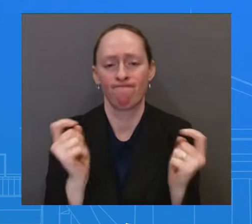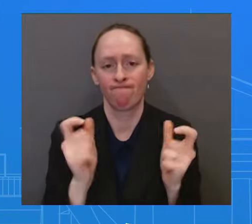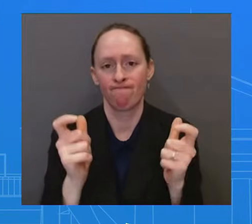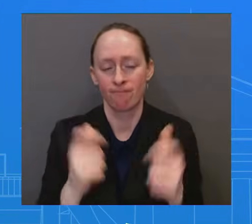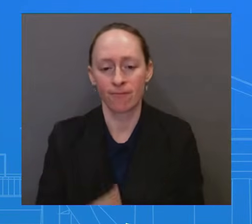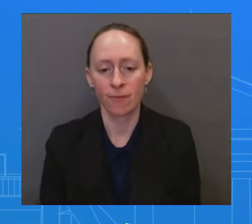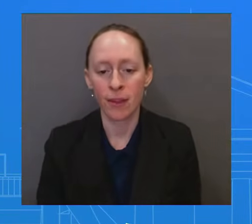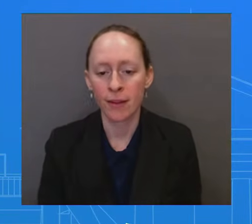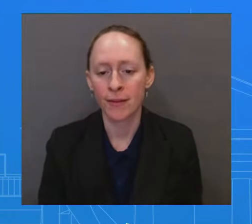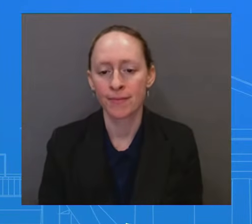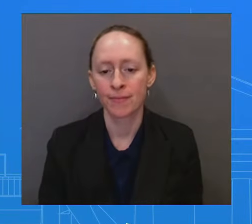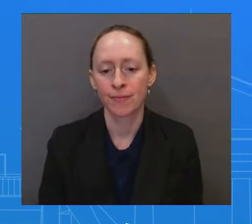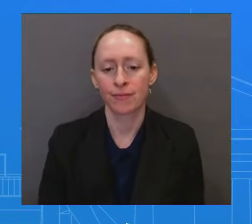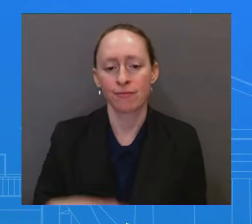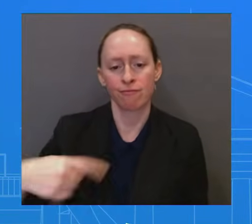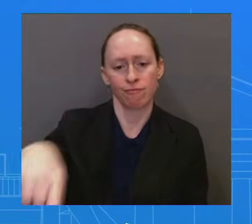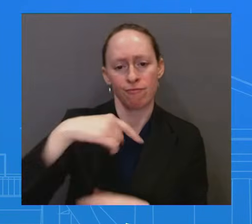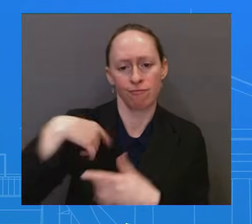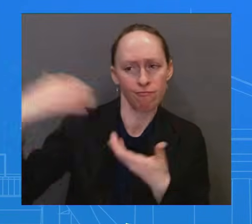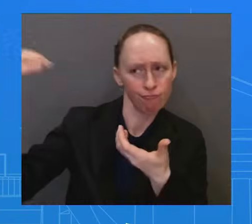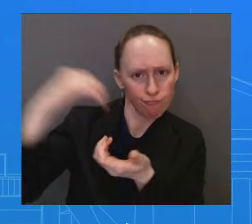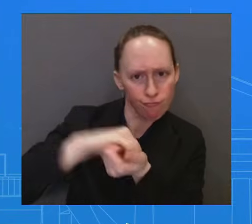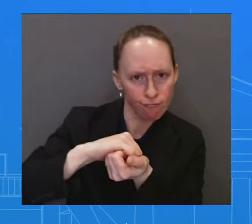and we stand ready to provide additional support as needed.